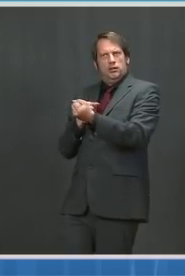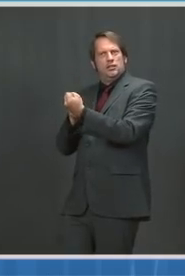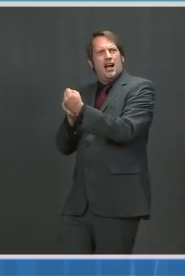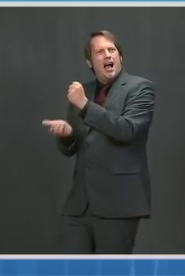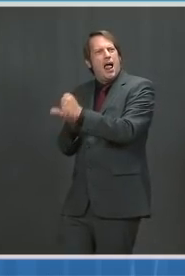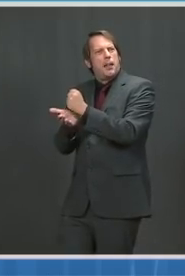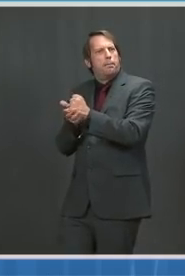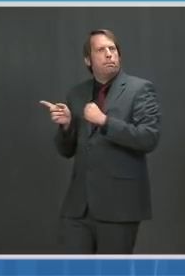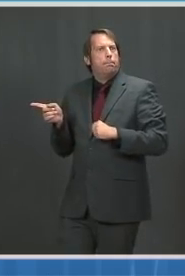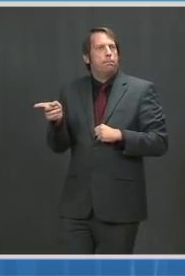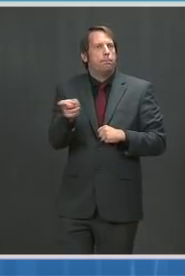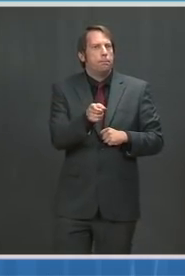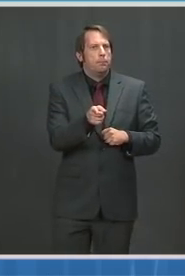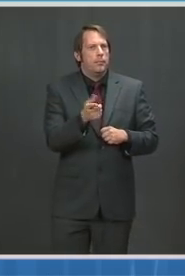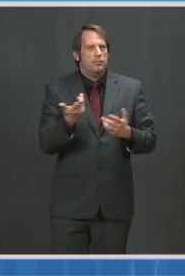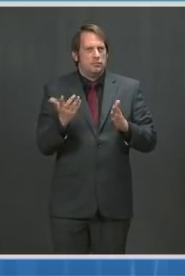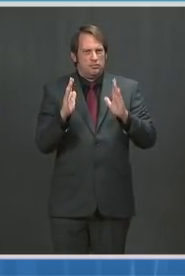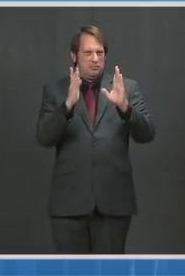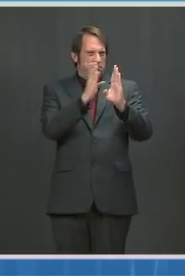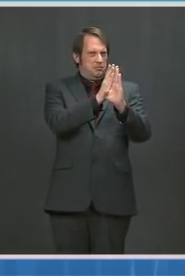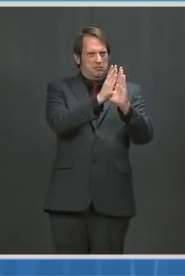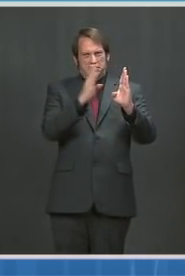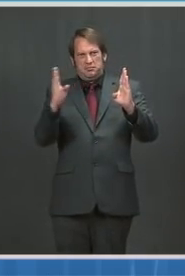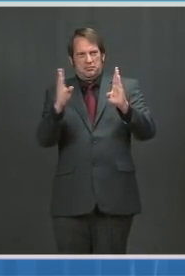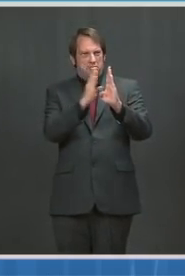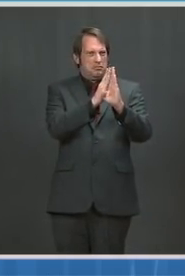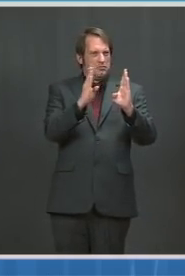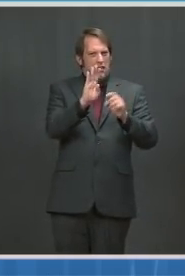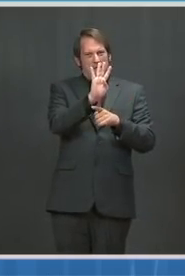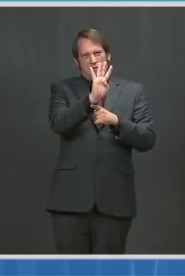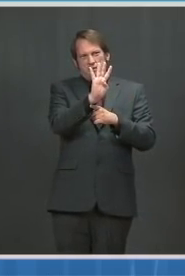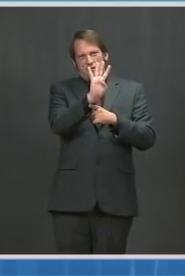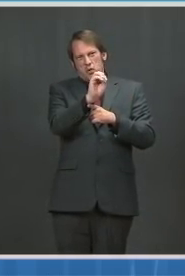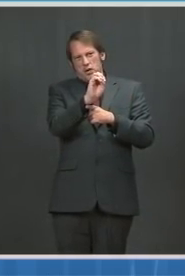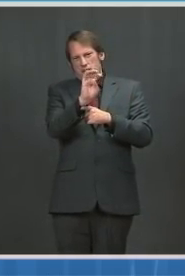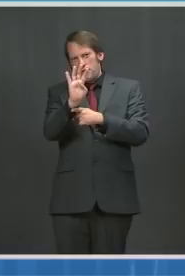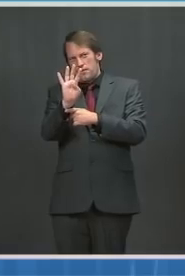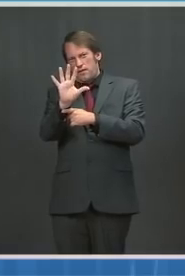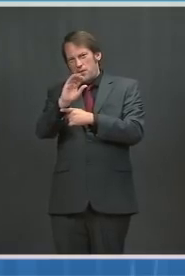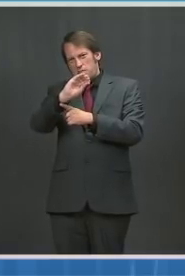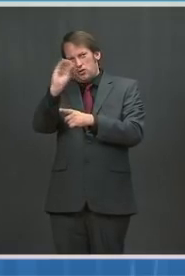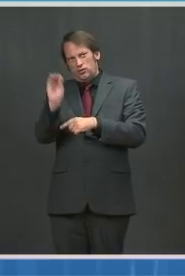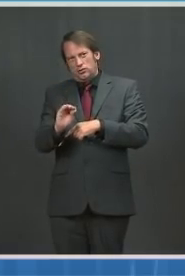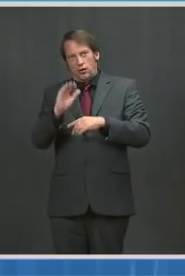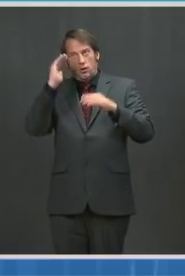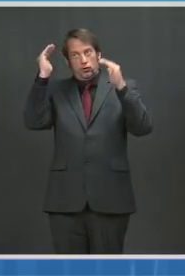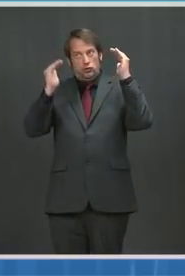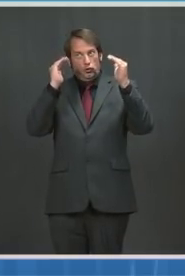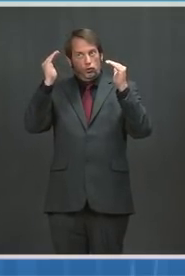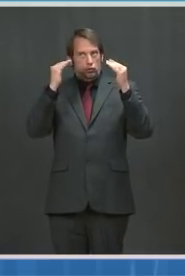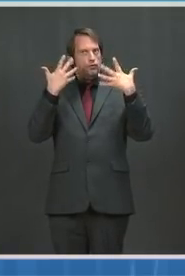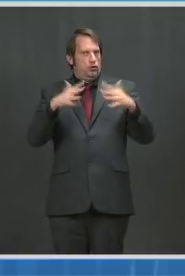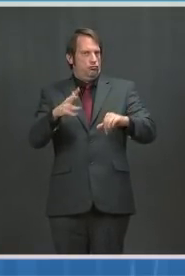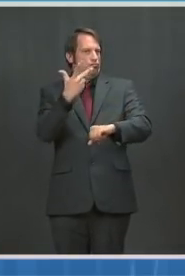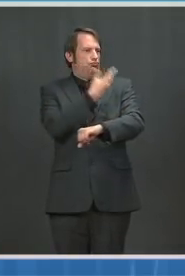between 40 and 45 percent of adults in the U.S. that have had their first vaccine, which means sometime likely this month,